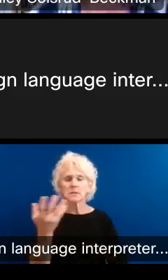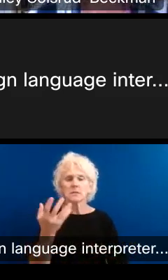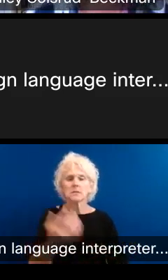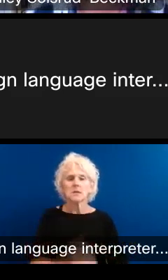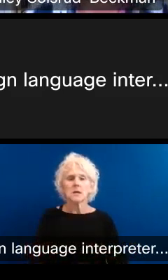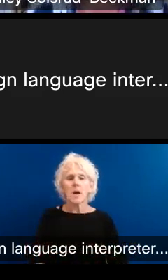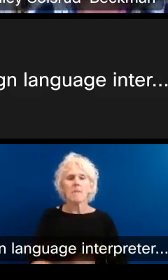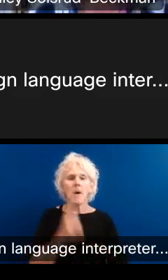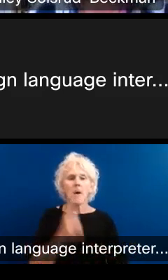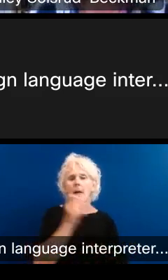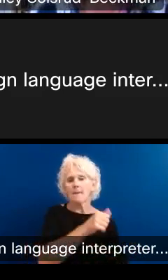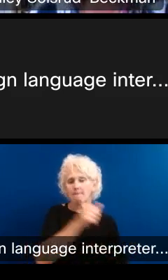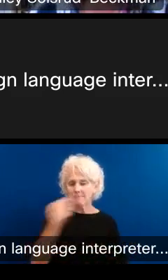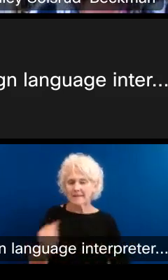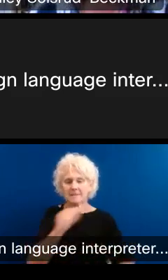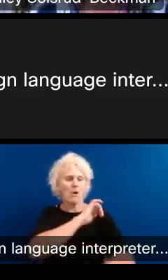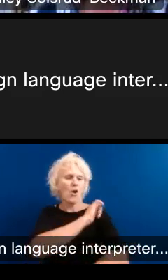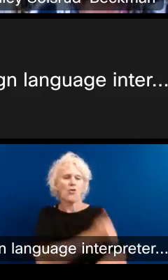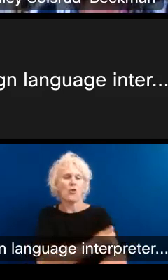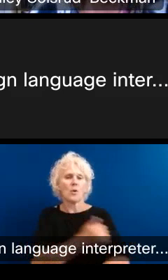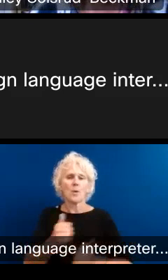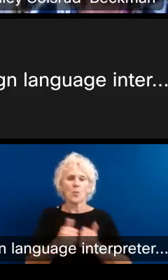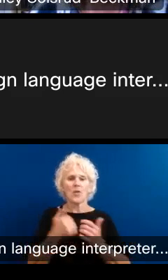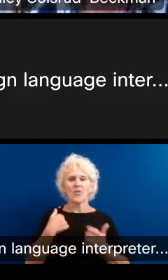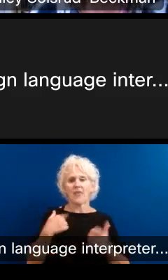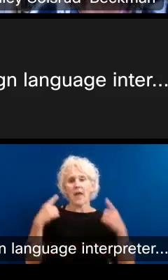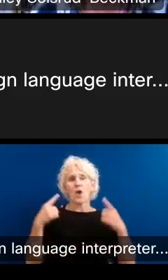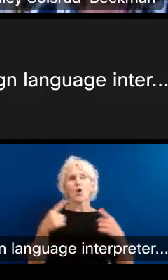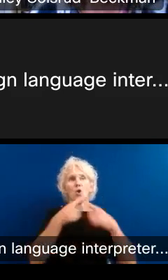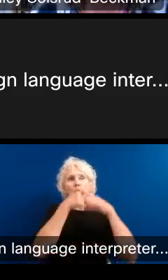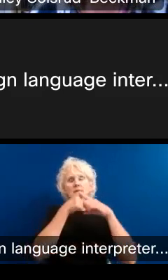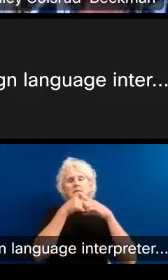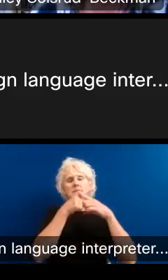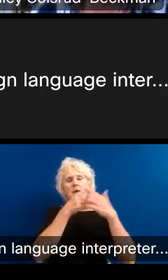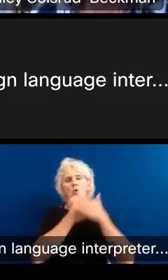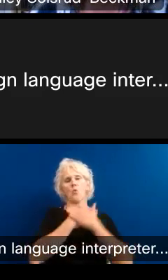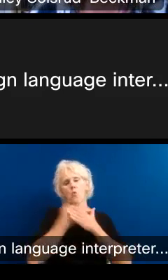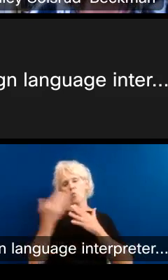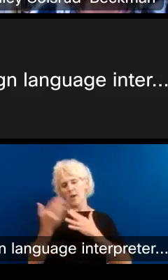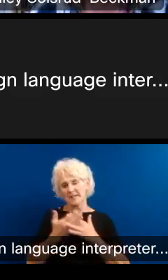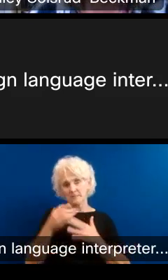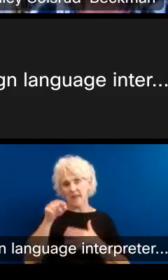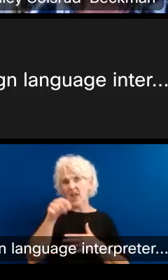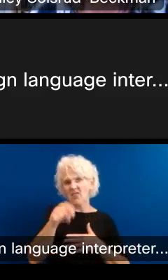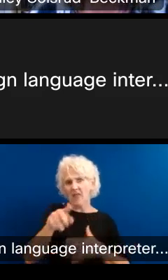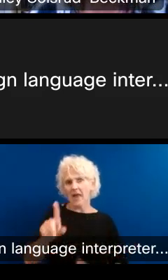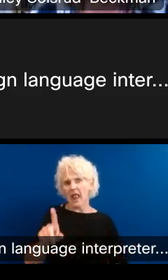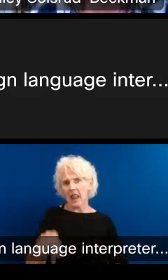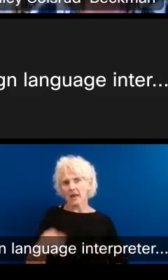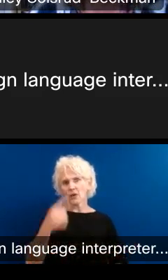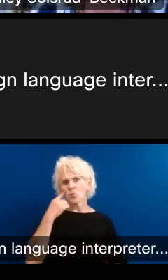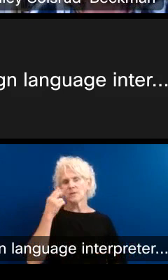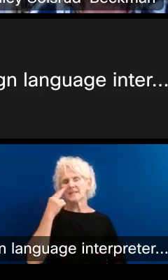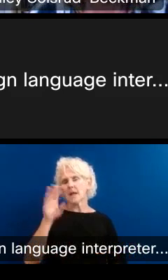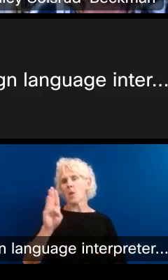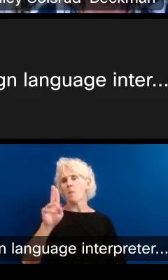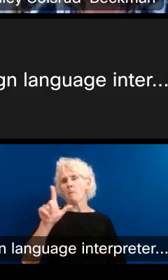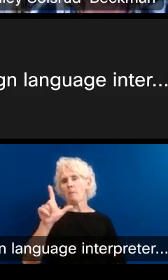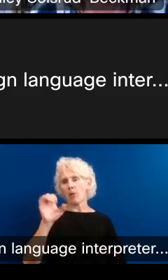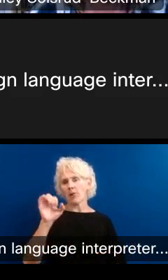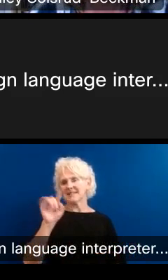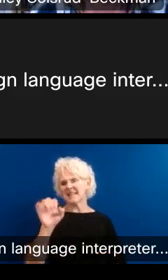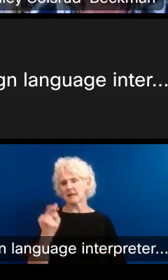authority with crisis respite, this link which you will have available is our bulletin on when that